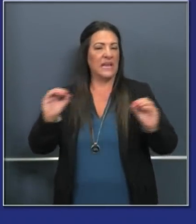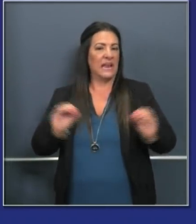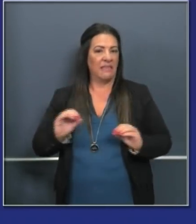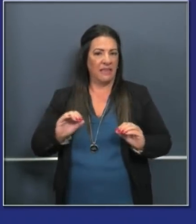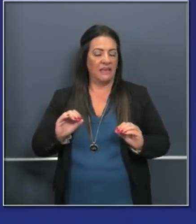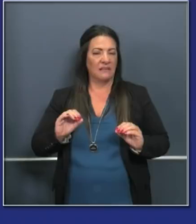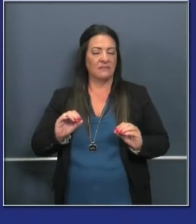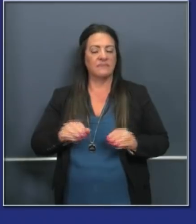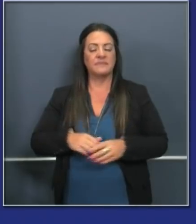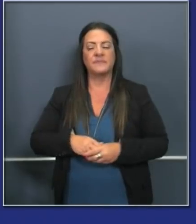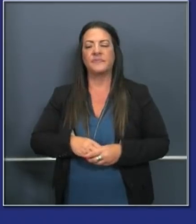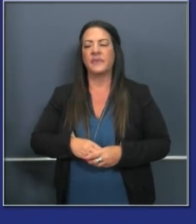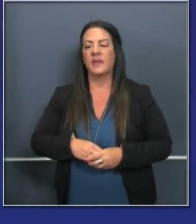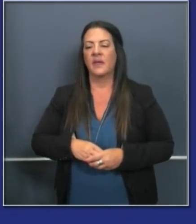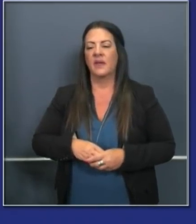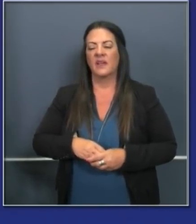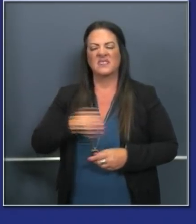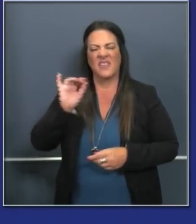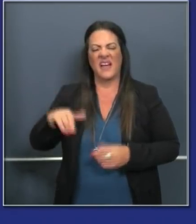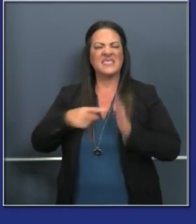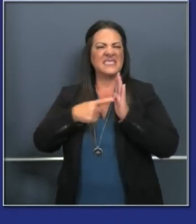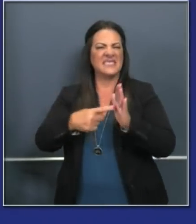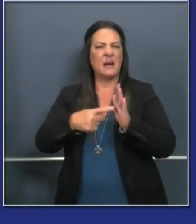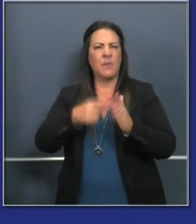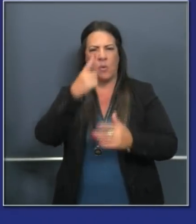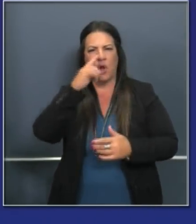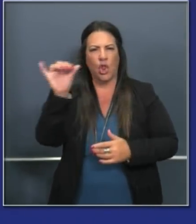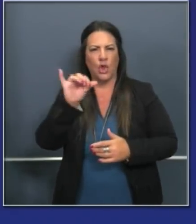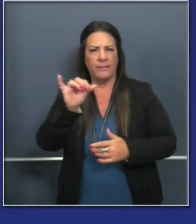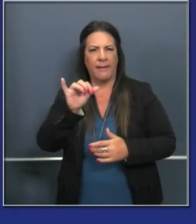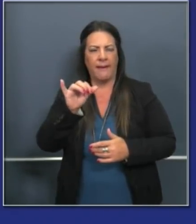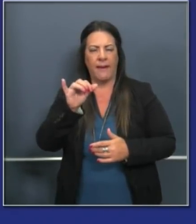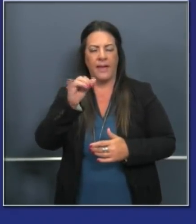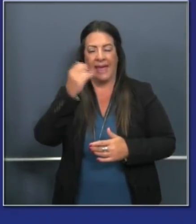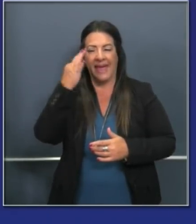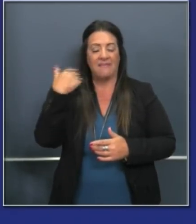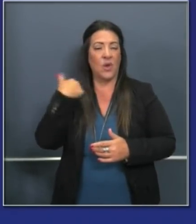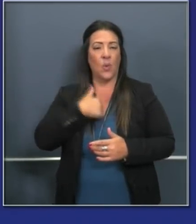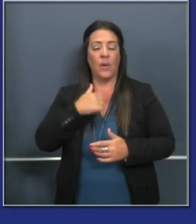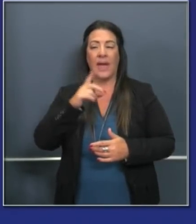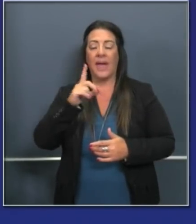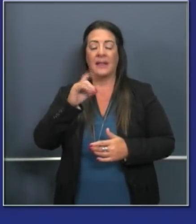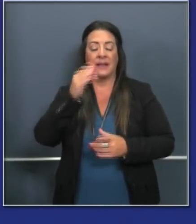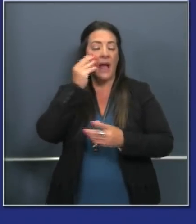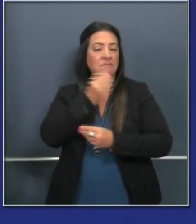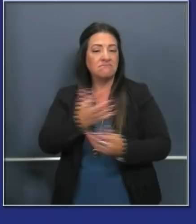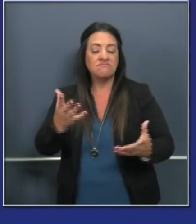LARGE SURGERY, SIGNIFICANT INCREASE. IN THE SURGE OF